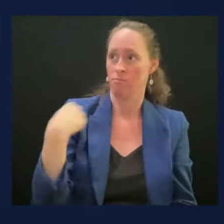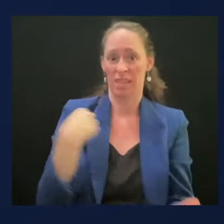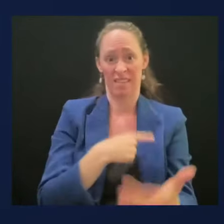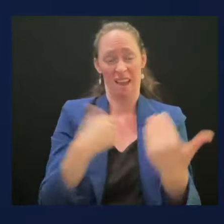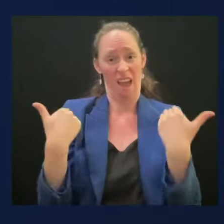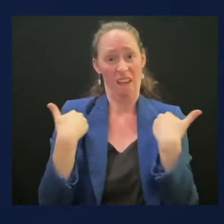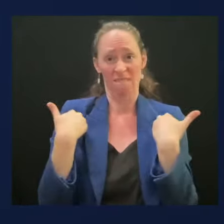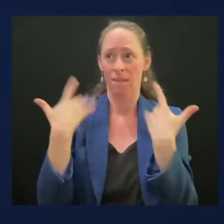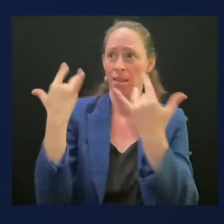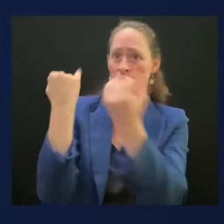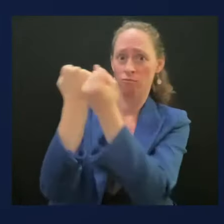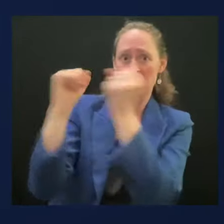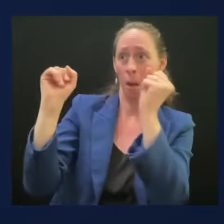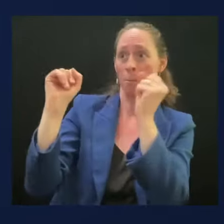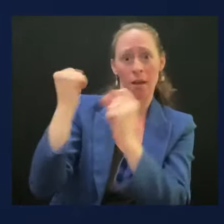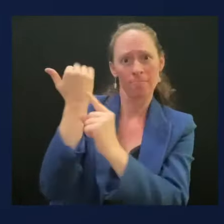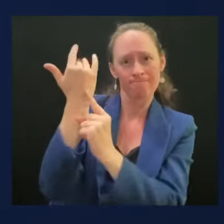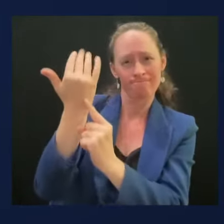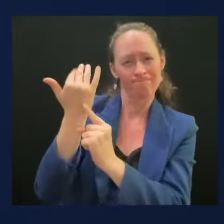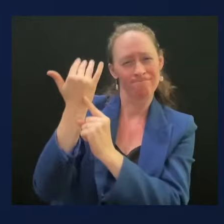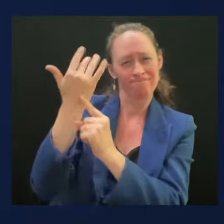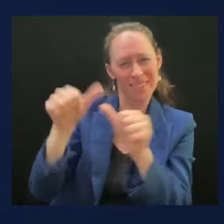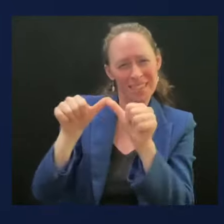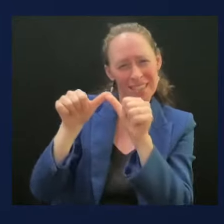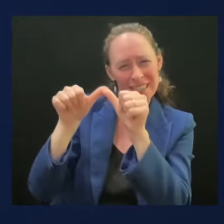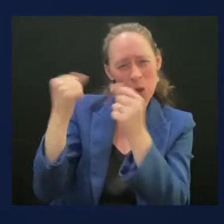That -- that's the truest memorial to their lives.